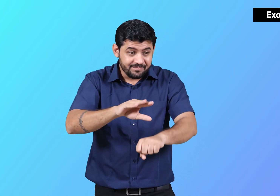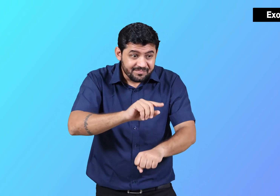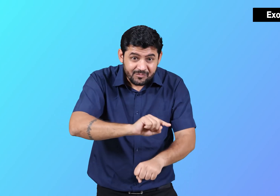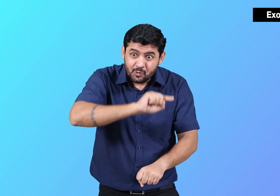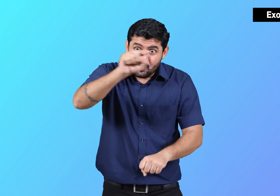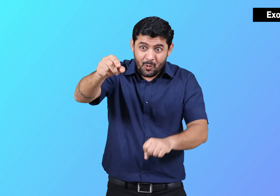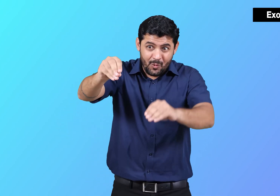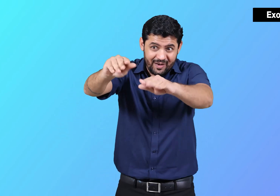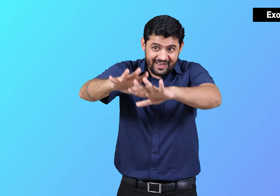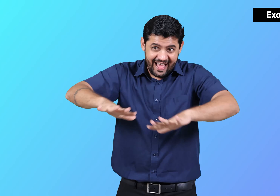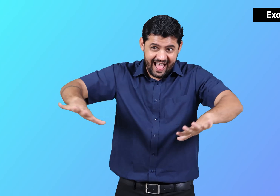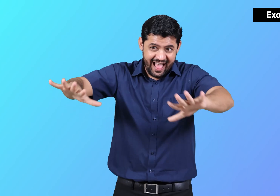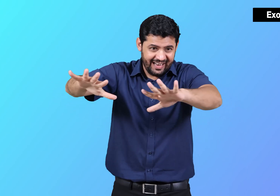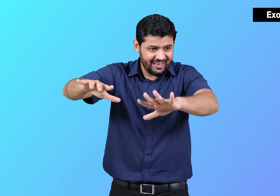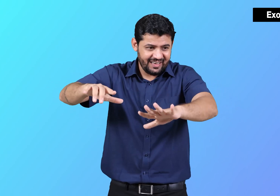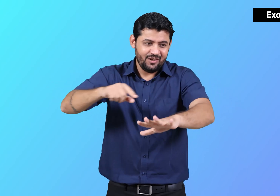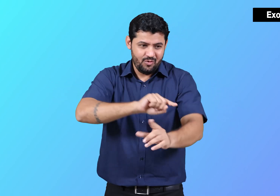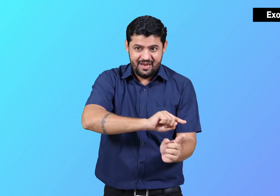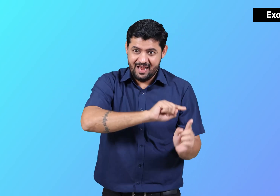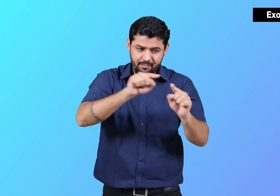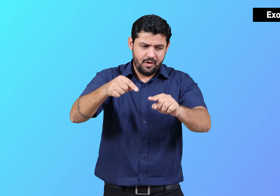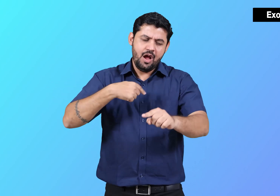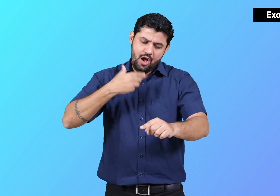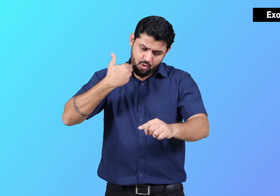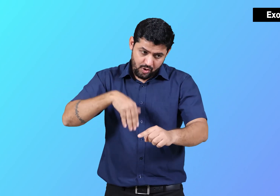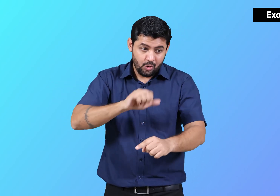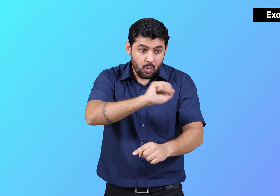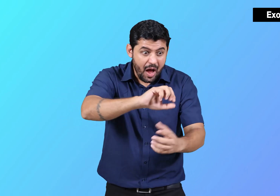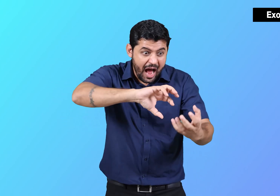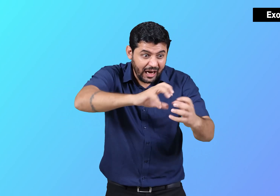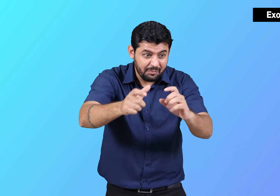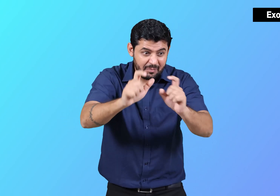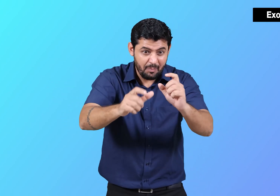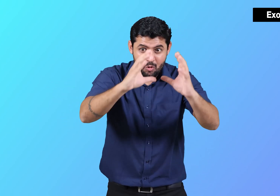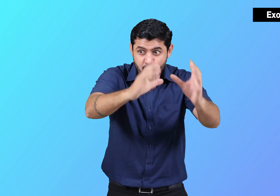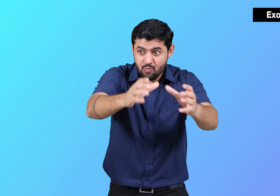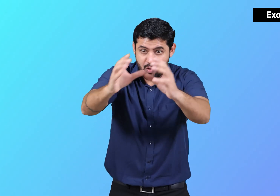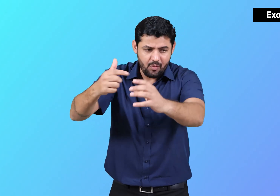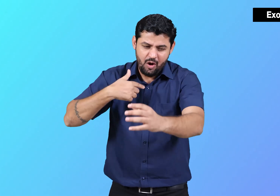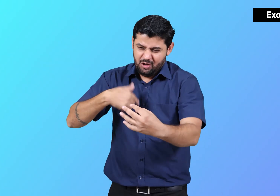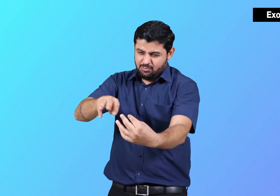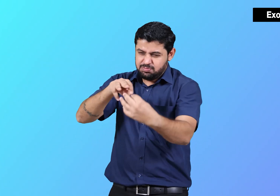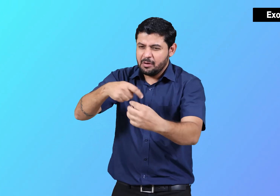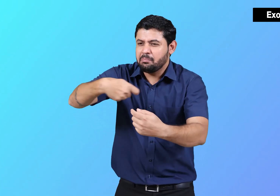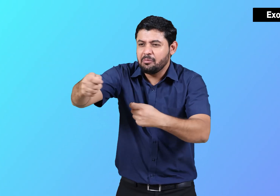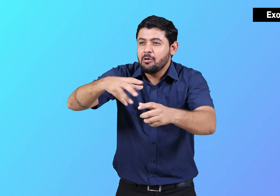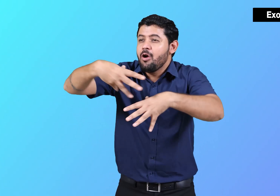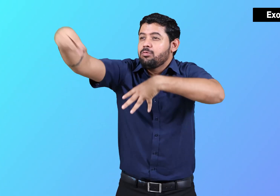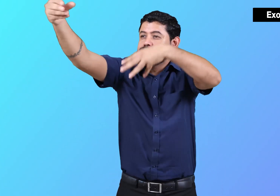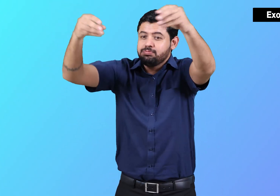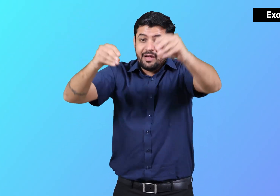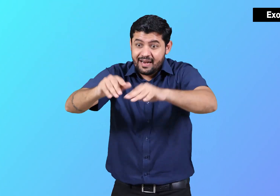“When you go into your land, I will force your enemies out of that land.